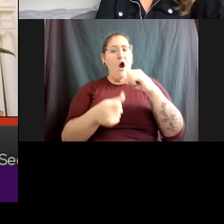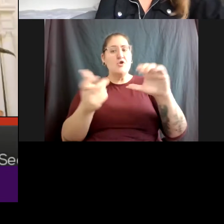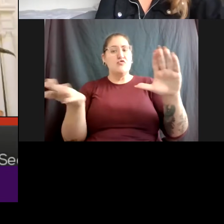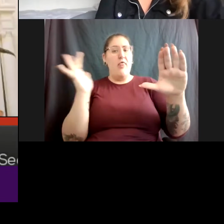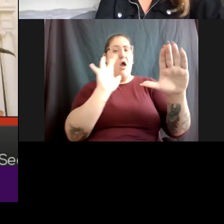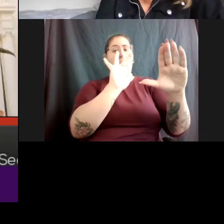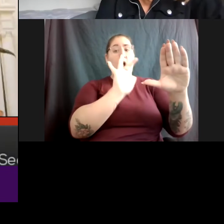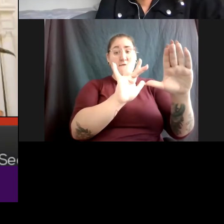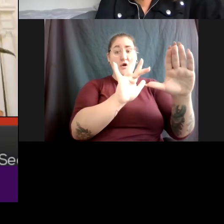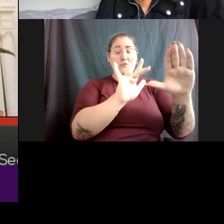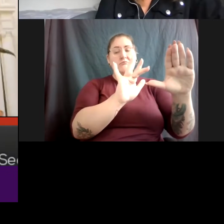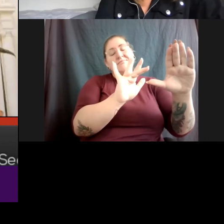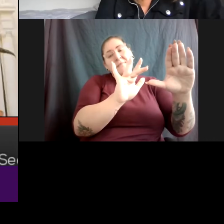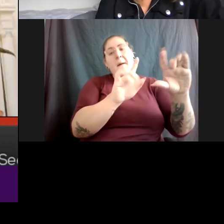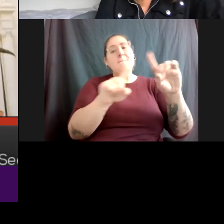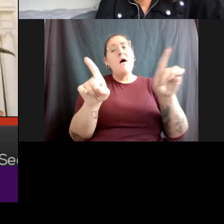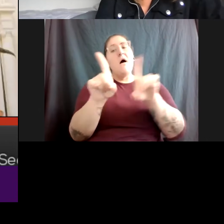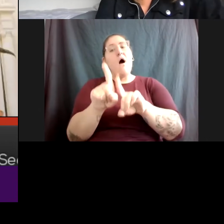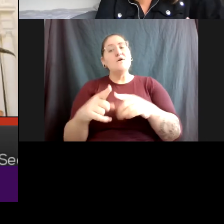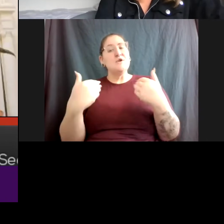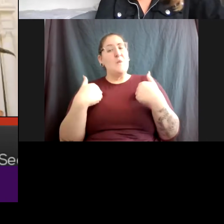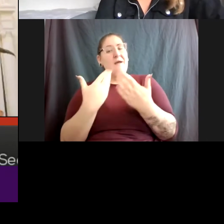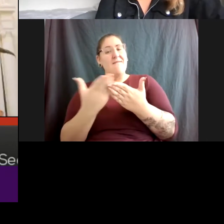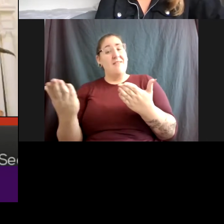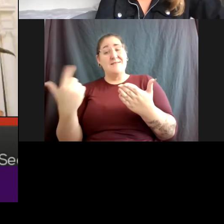want that we know is there, but content we don't want that we don't know is there